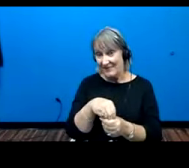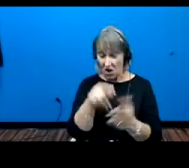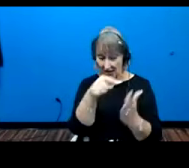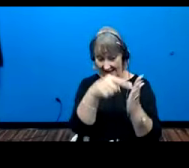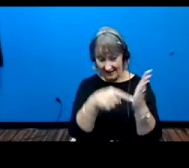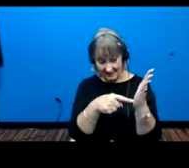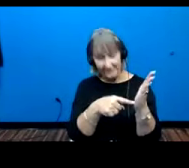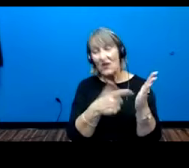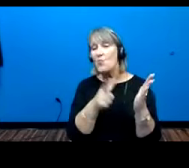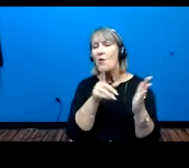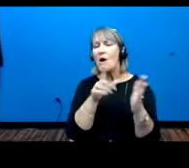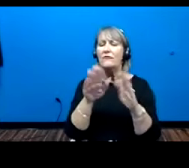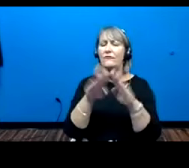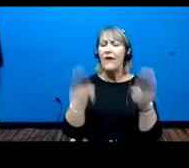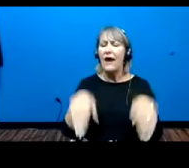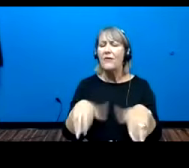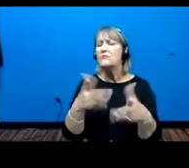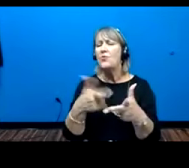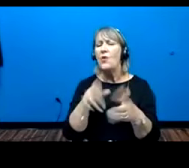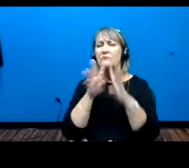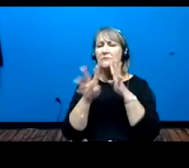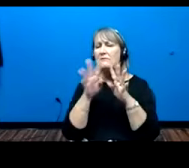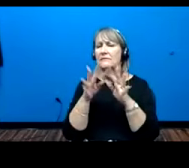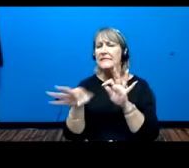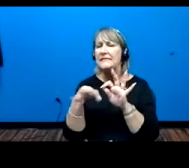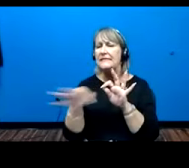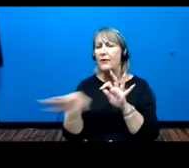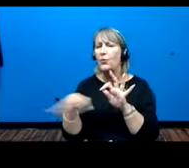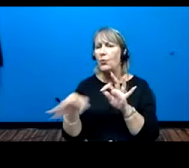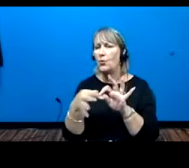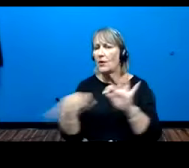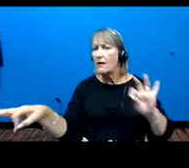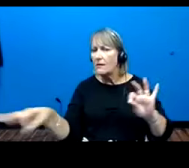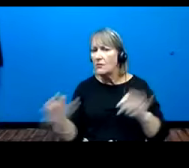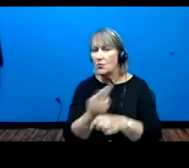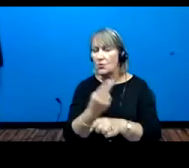within the census, so that's why some of the numbers are not always easy to grab.